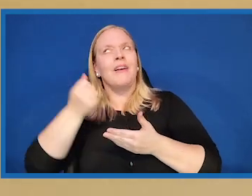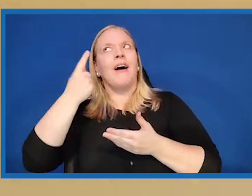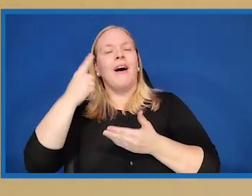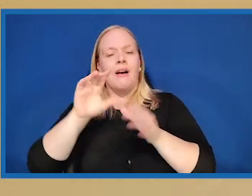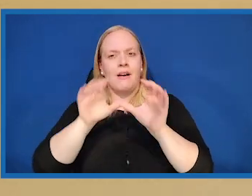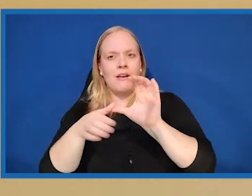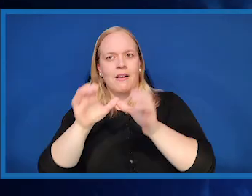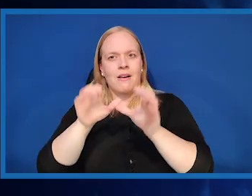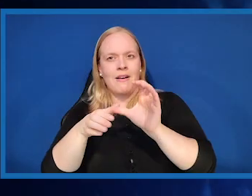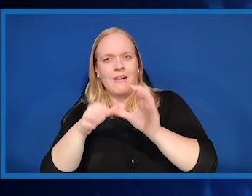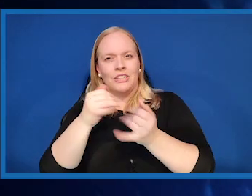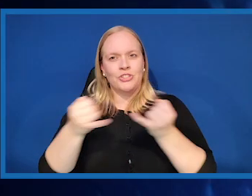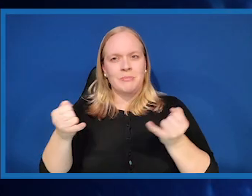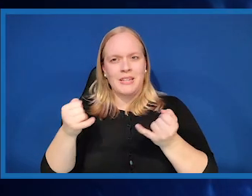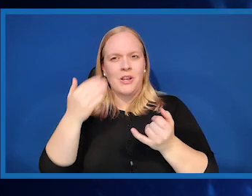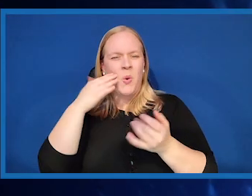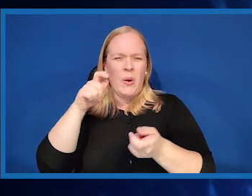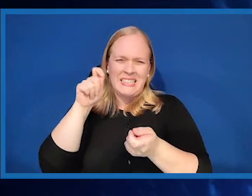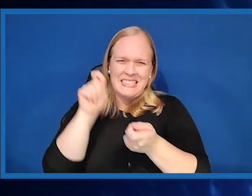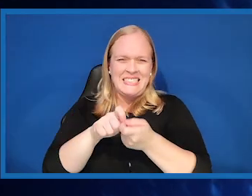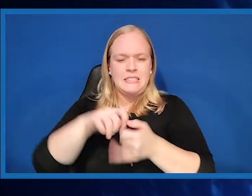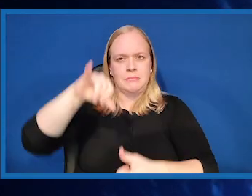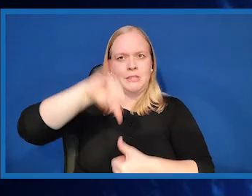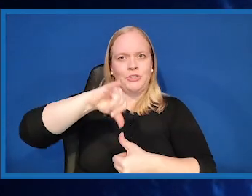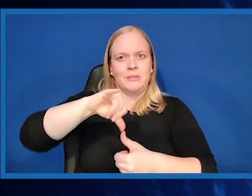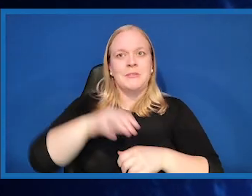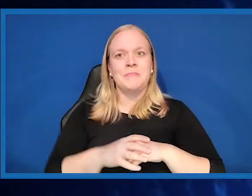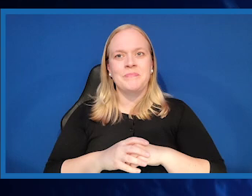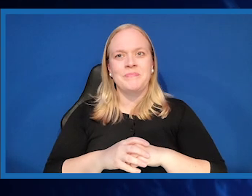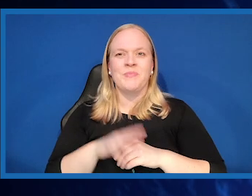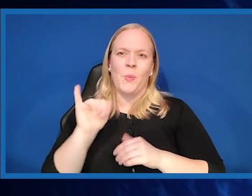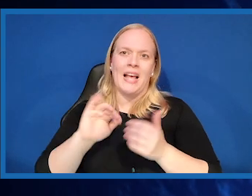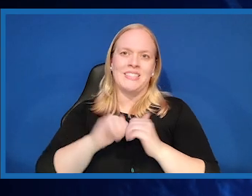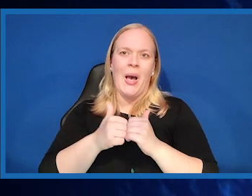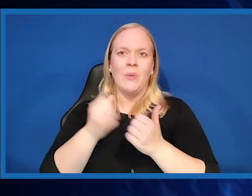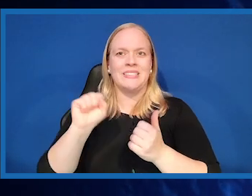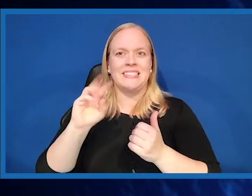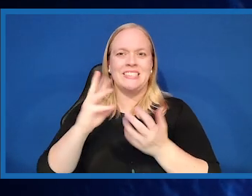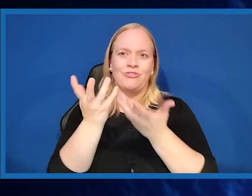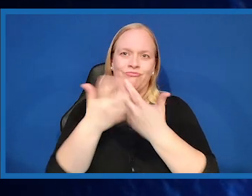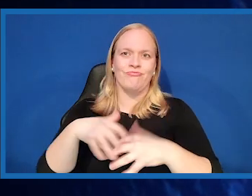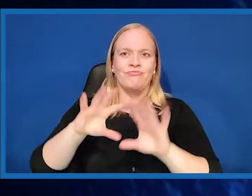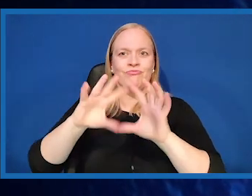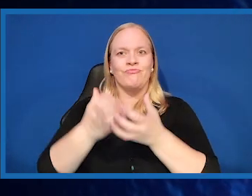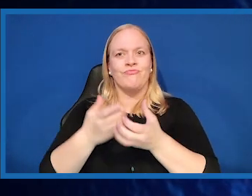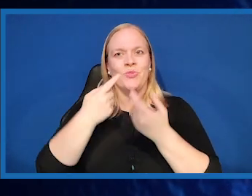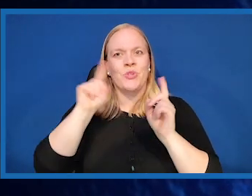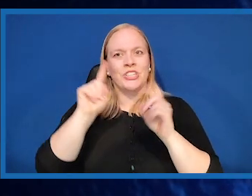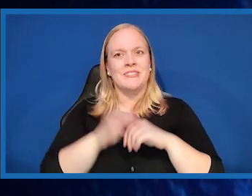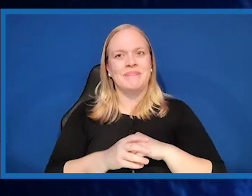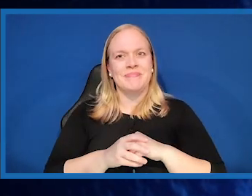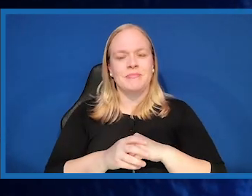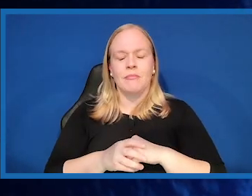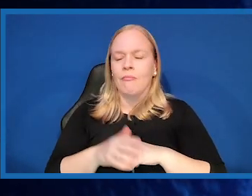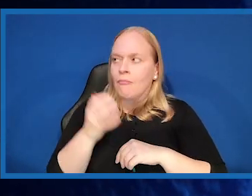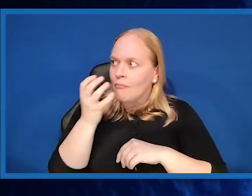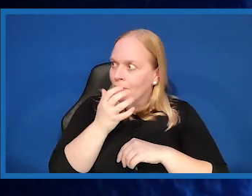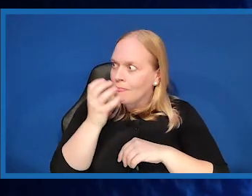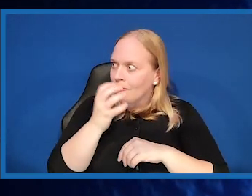THAT'S HOW SENTINEL-6 WORKS. WOW, I HEAR THAT AND JUST THINK, WE'VE GOT A LOT OF INCREDIBLY SMART ENGINEERS WORKING